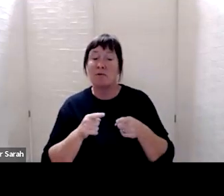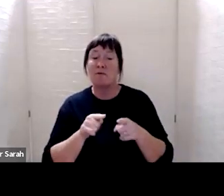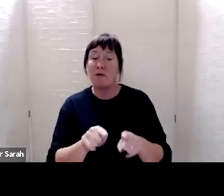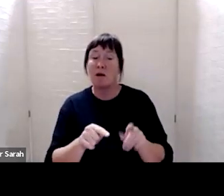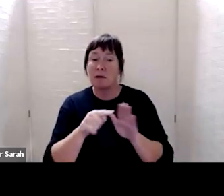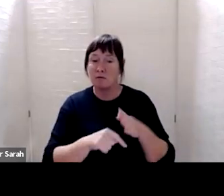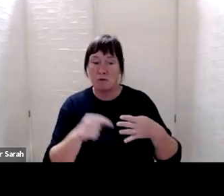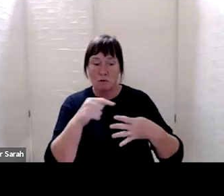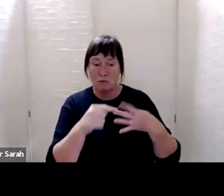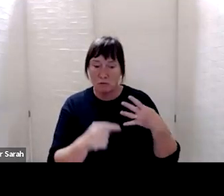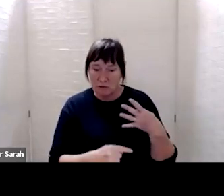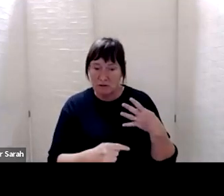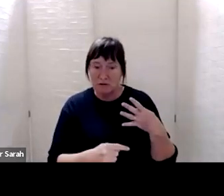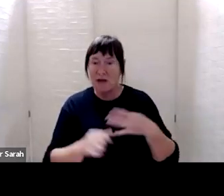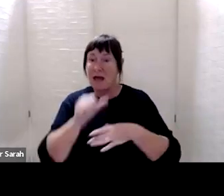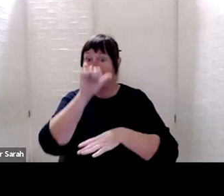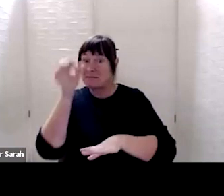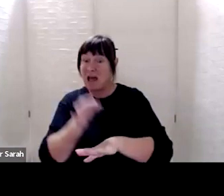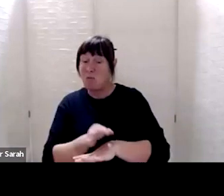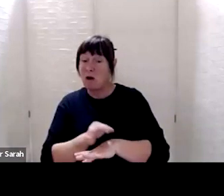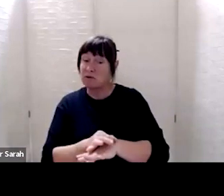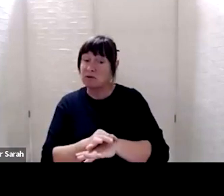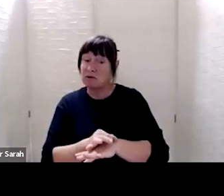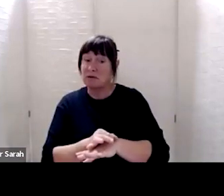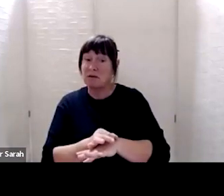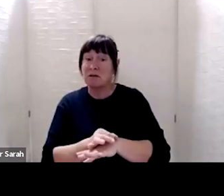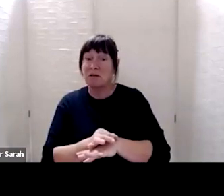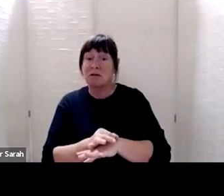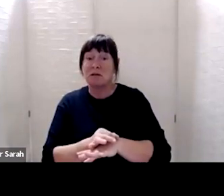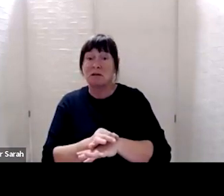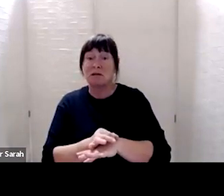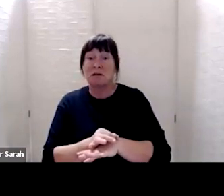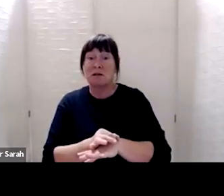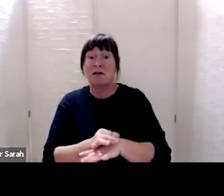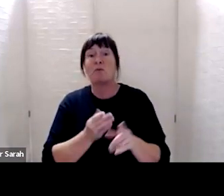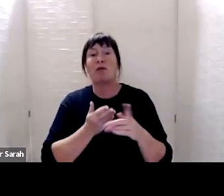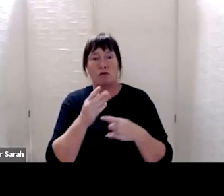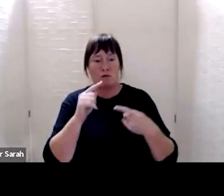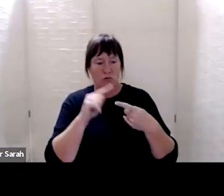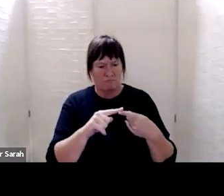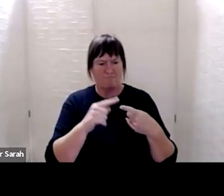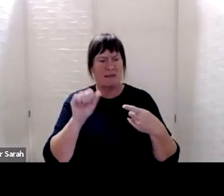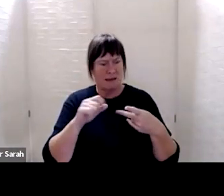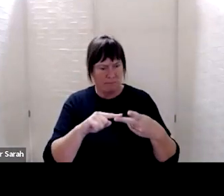something like a smartwatch would be something that, you know, if you follow through, as Amanda was doing, in stepping through the one, two, three, four,